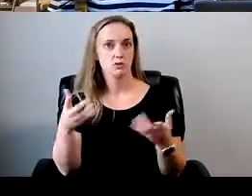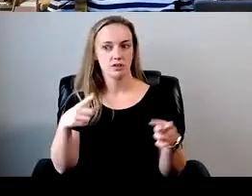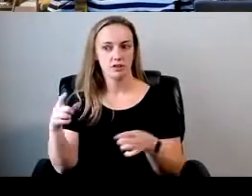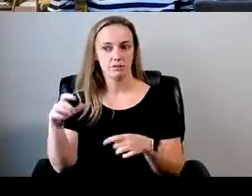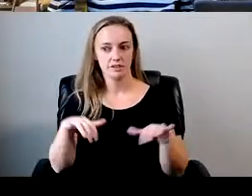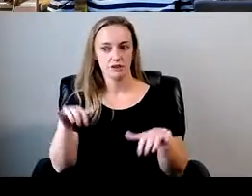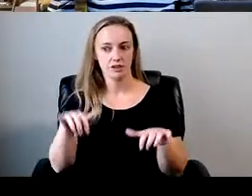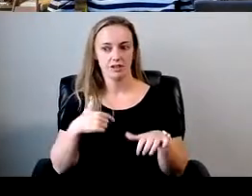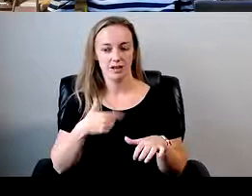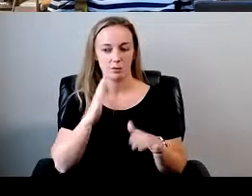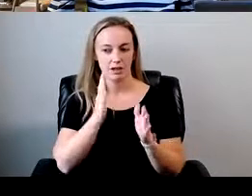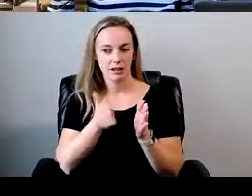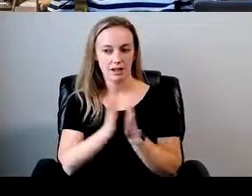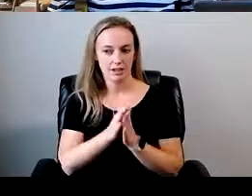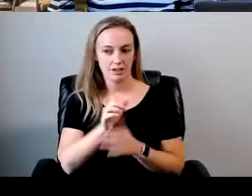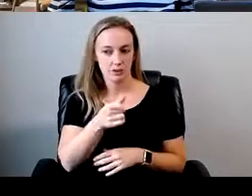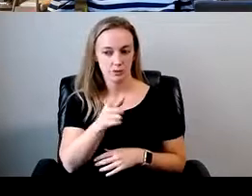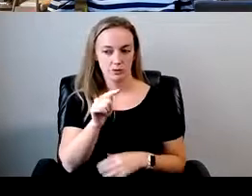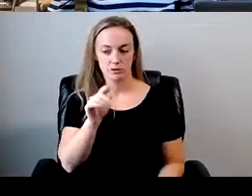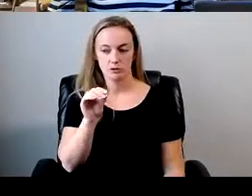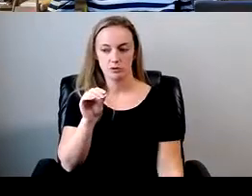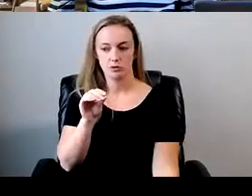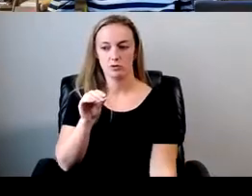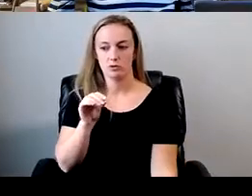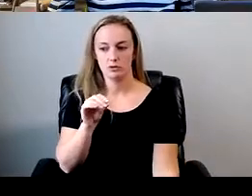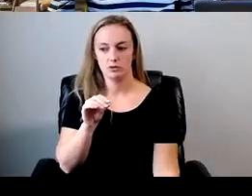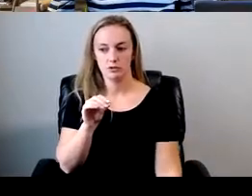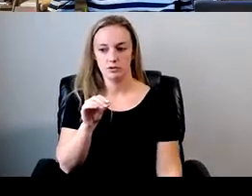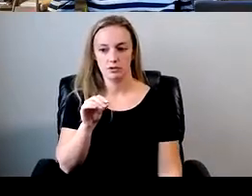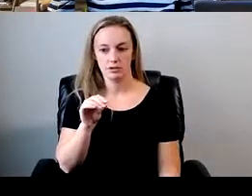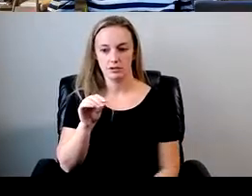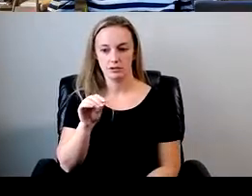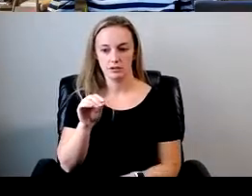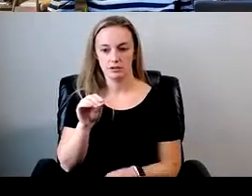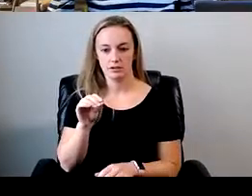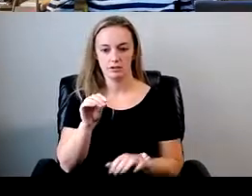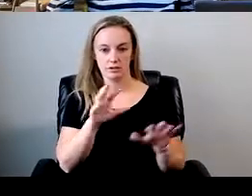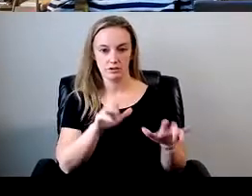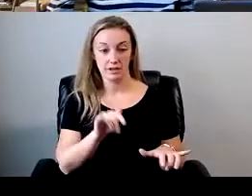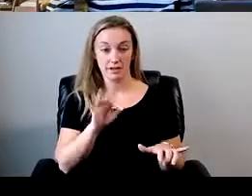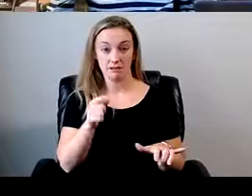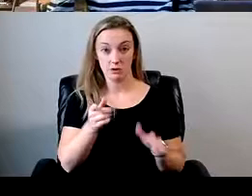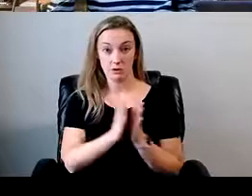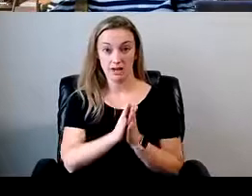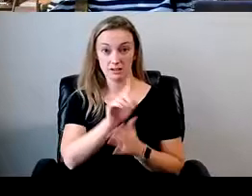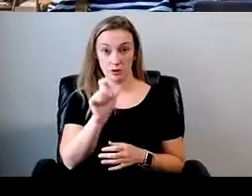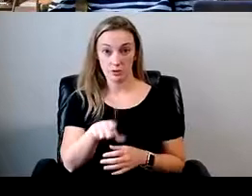I'm just gonna ask you to put things in the Q&A, if you're asking a question or raise your hand